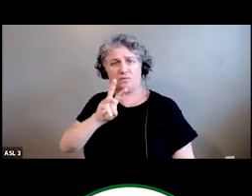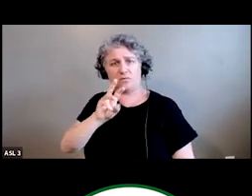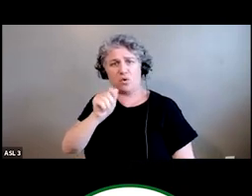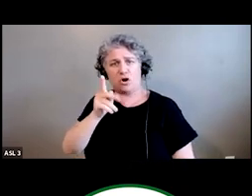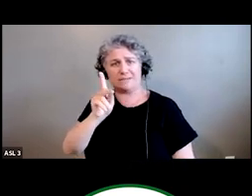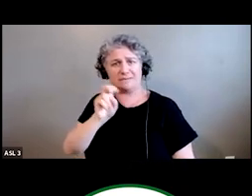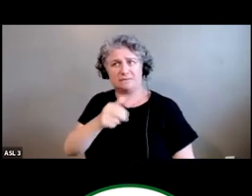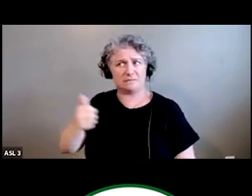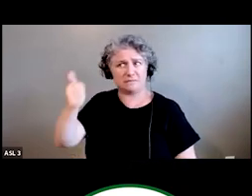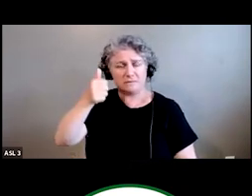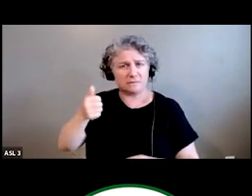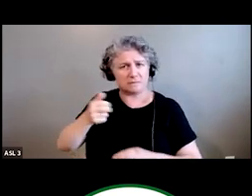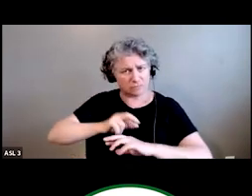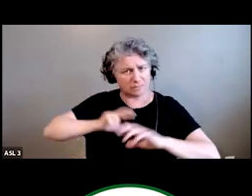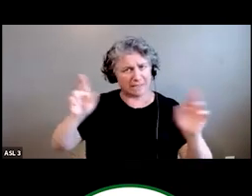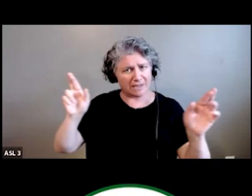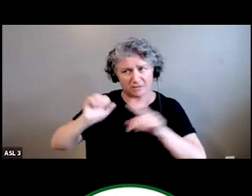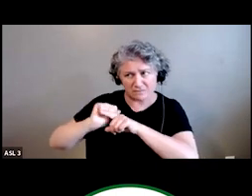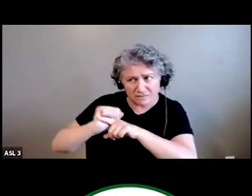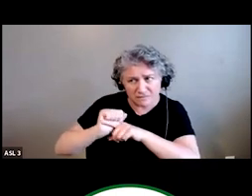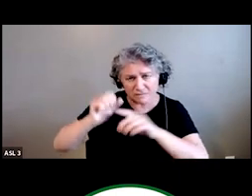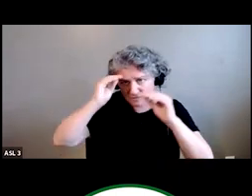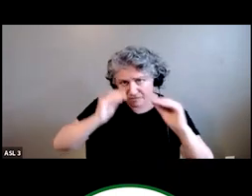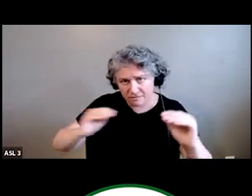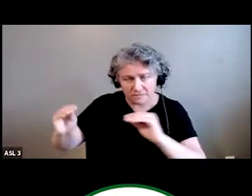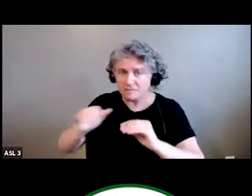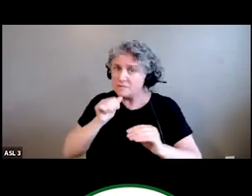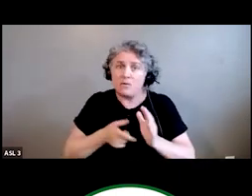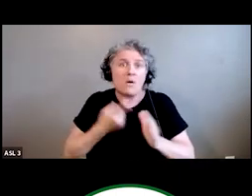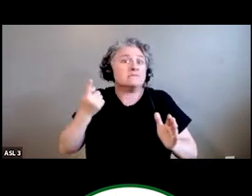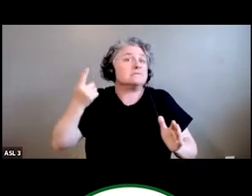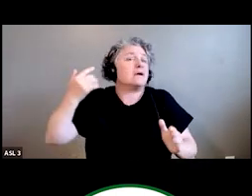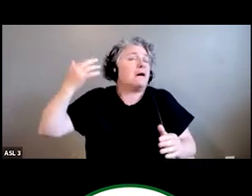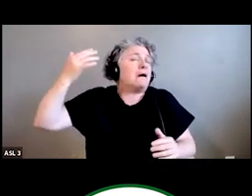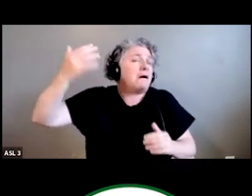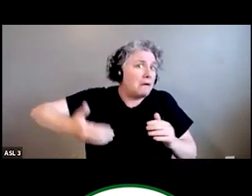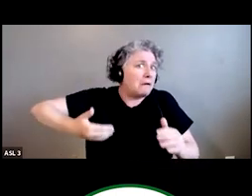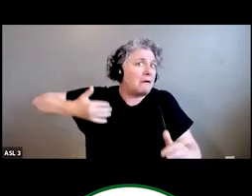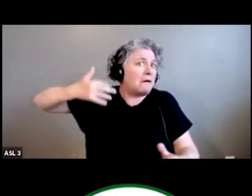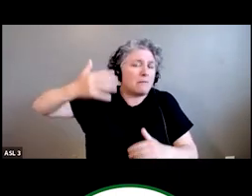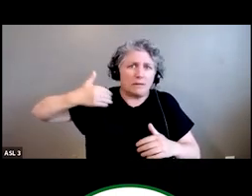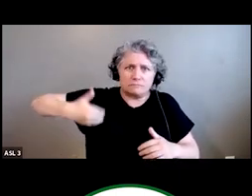Are we ready for what could become? Hopefully not, but what could become more common? And